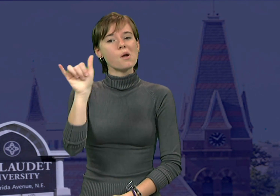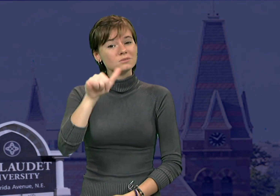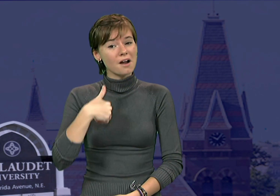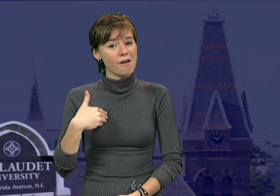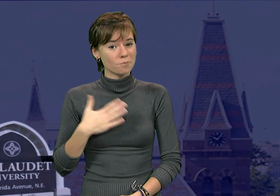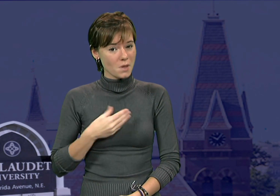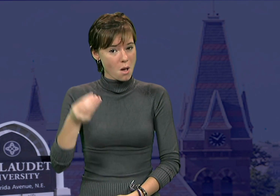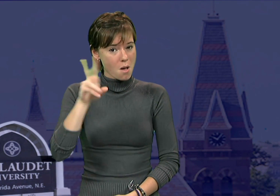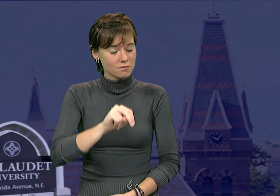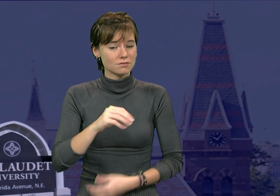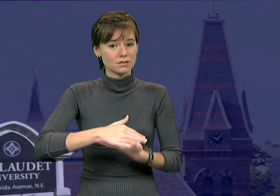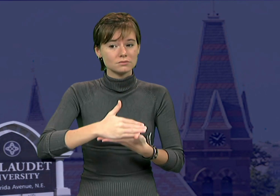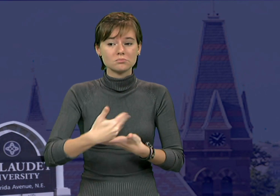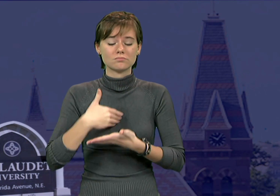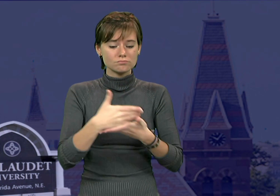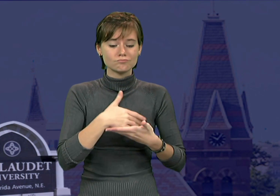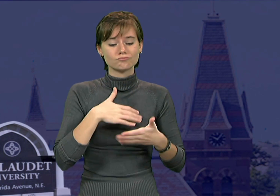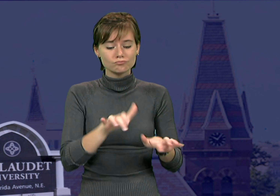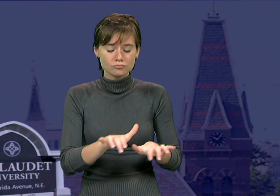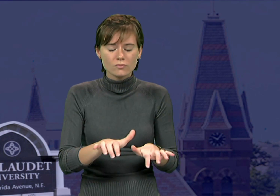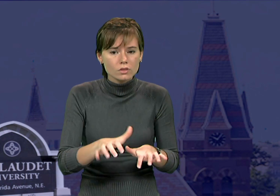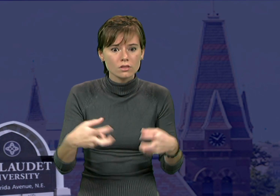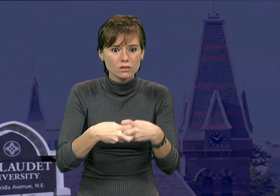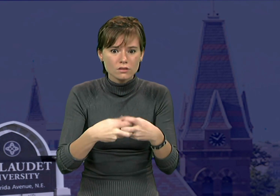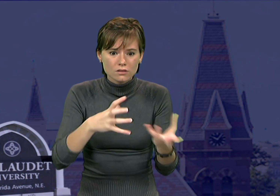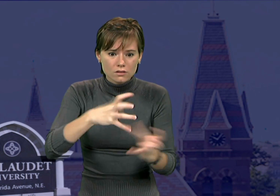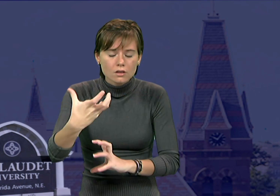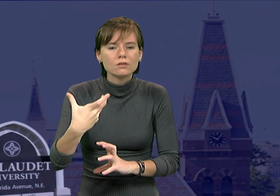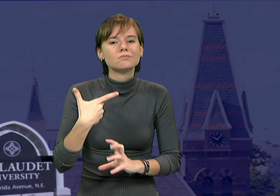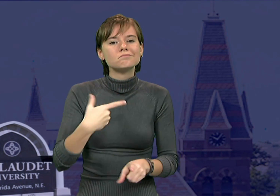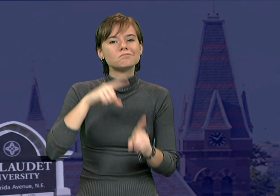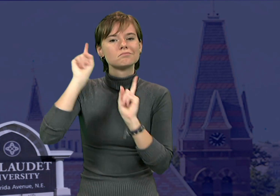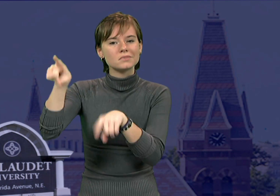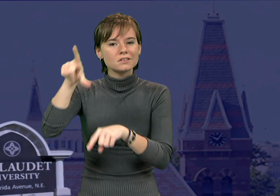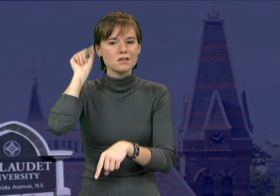I also have my own laptop. If I have a technical problem,